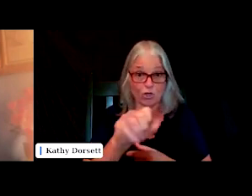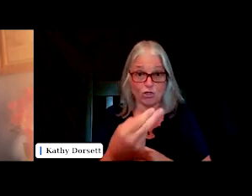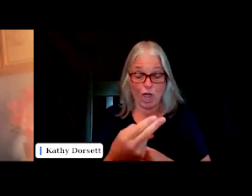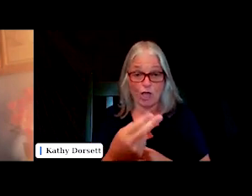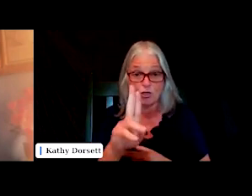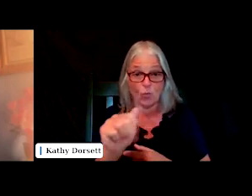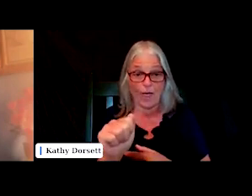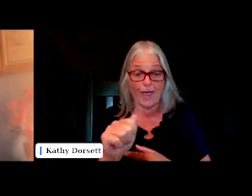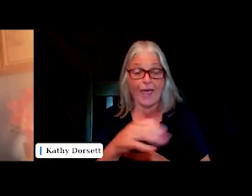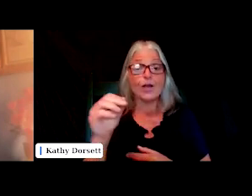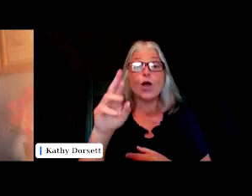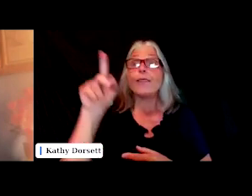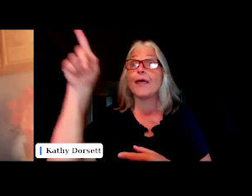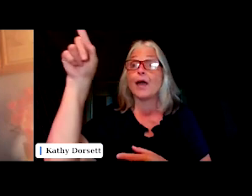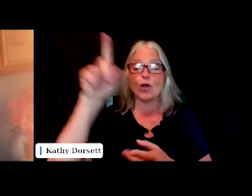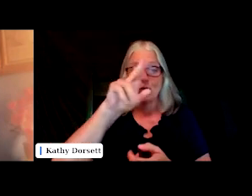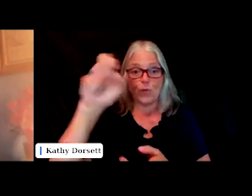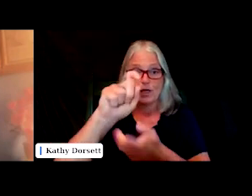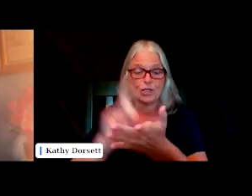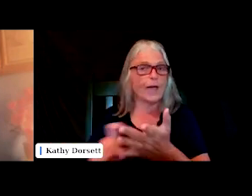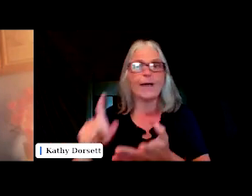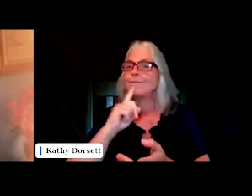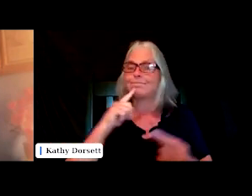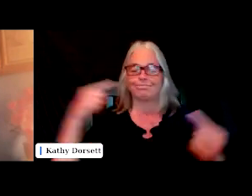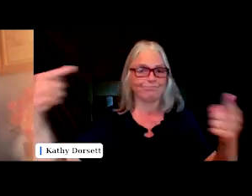In the redesign are terribly slashed, and